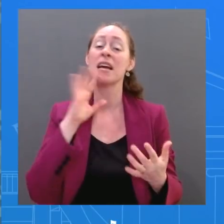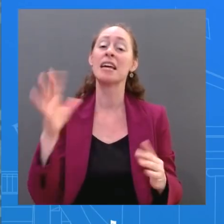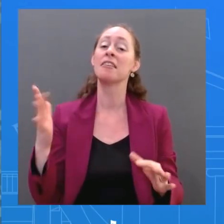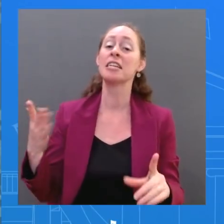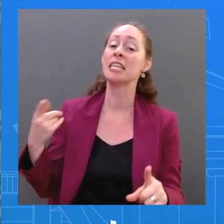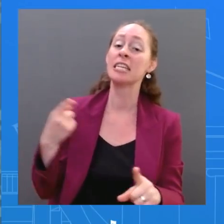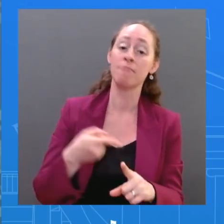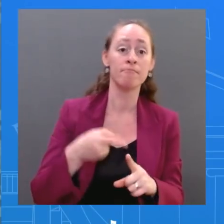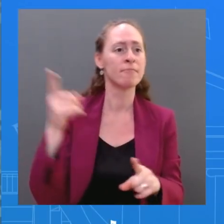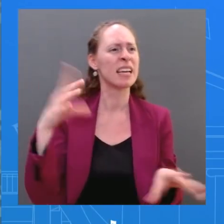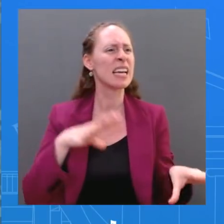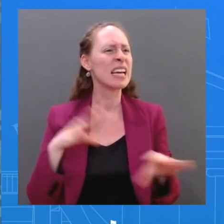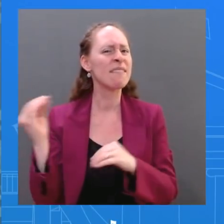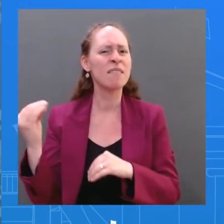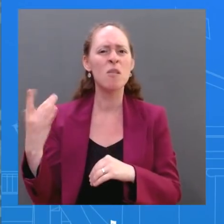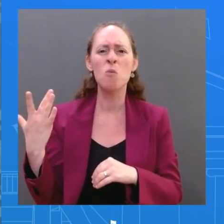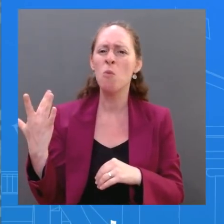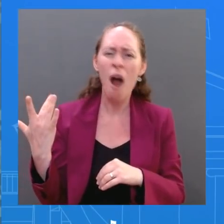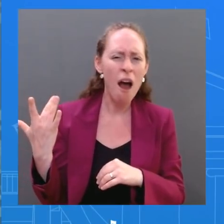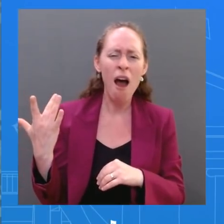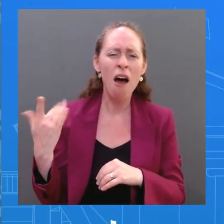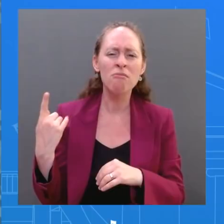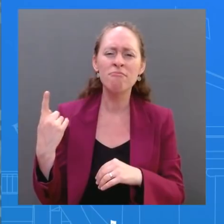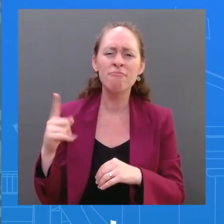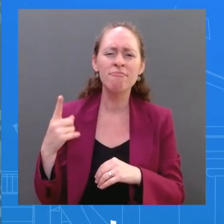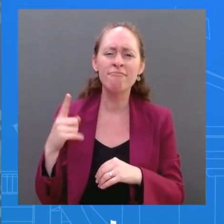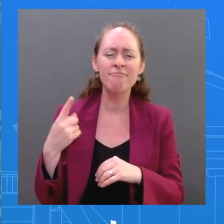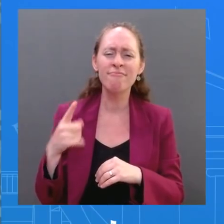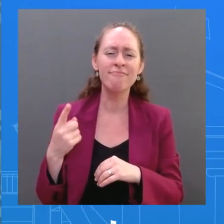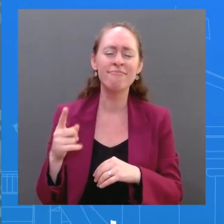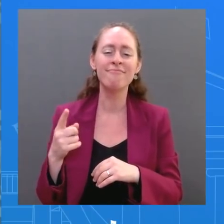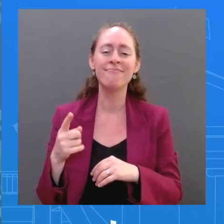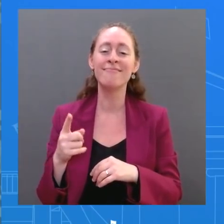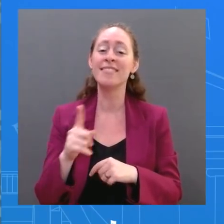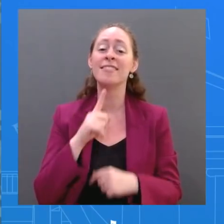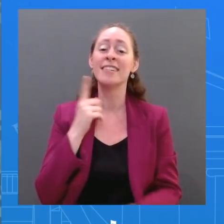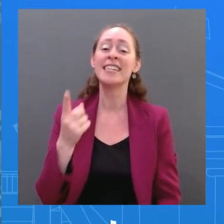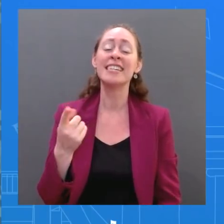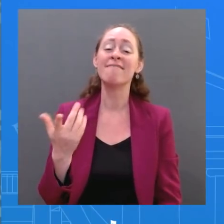The Press: Yeah. Ms. Jean-Pierre: Look, I don't think her leaving will have effect on what we're trying to do.